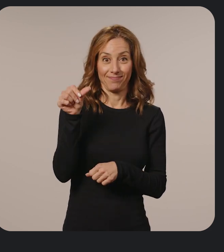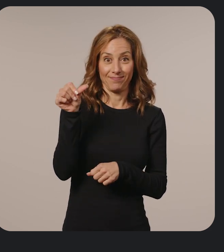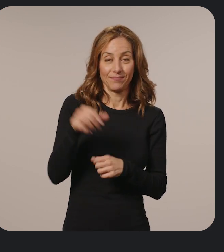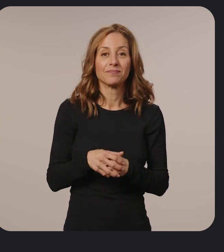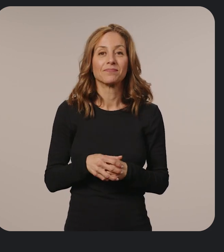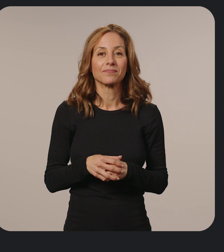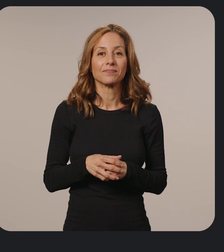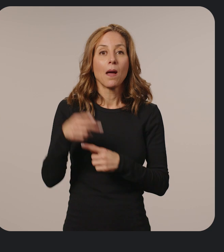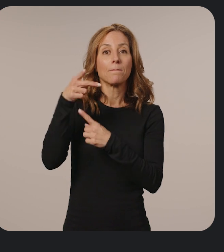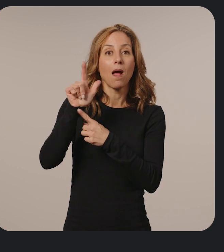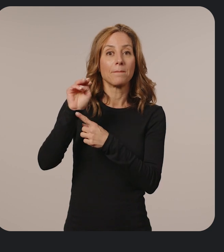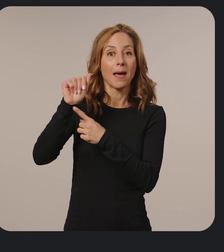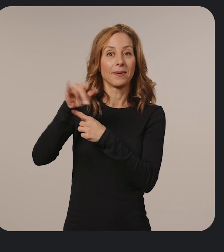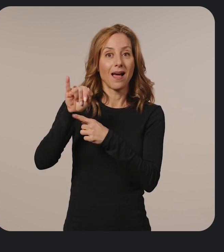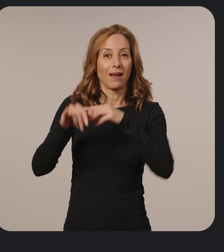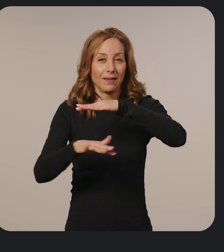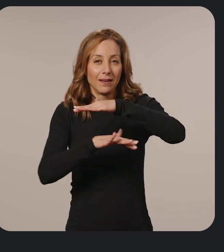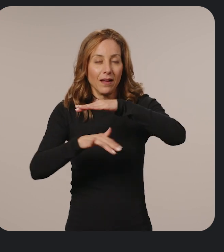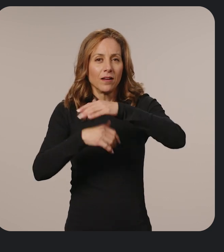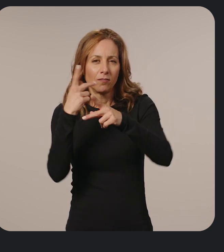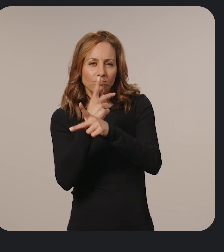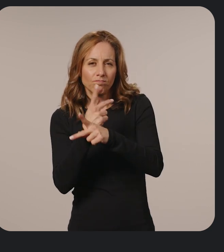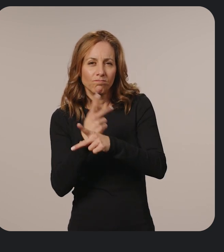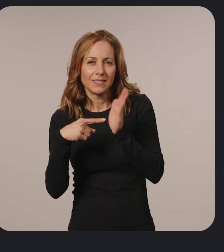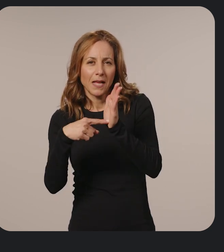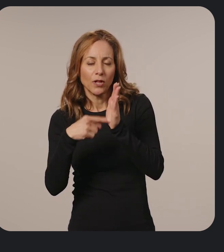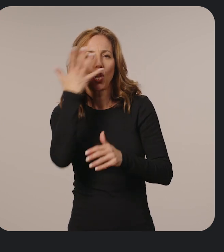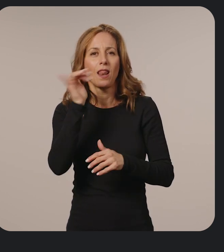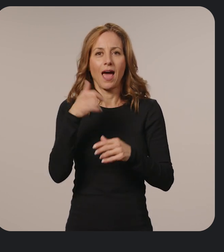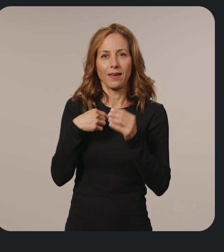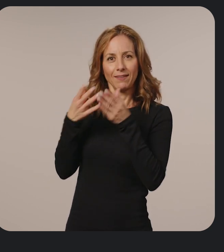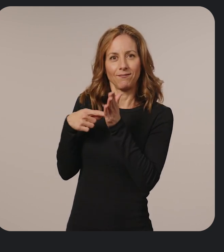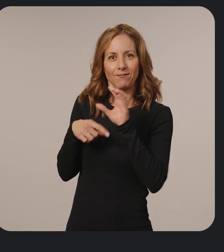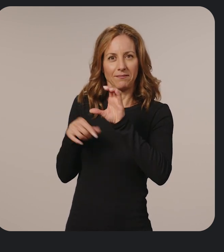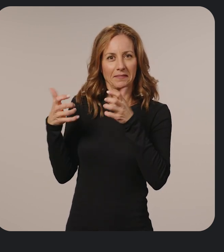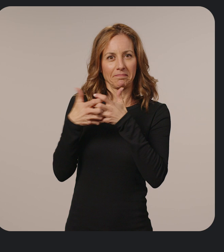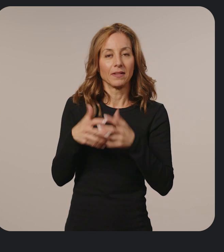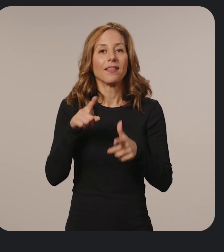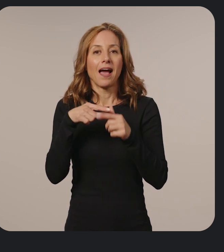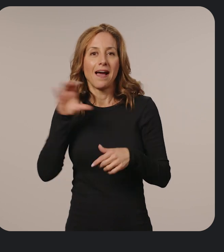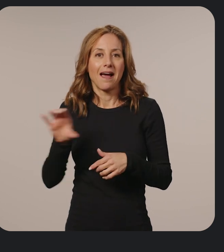the PaLM API under the hood generates examples that looks like the ones that we gave it as input. And then we can add these generated examples